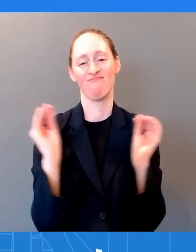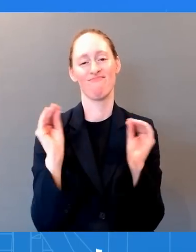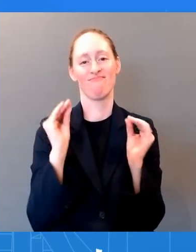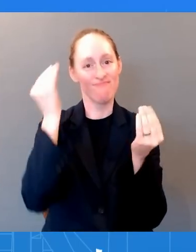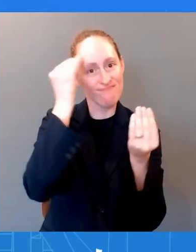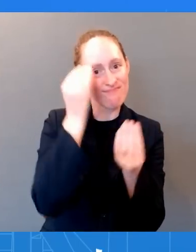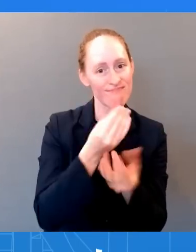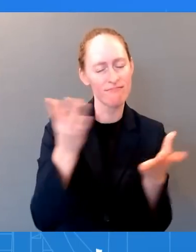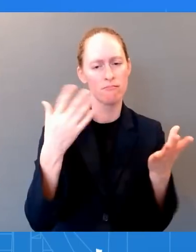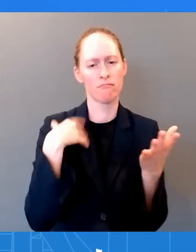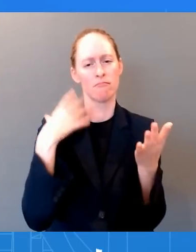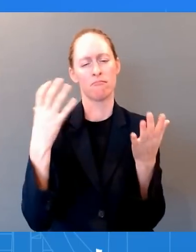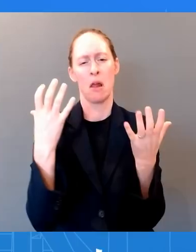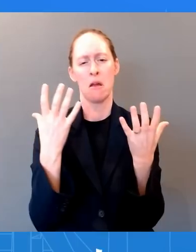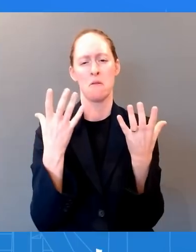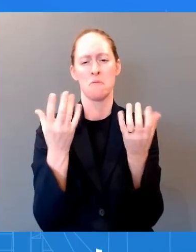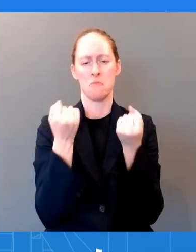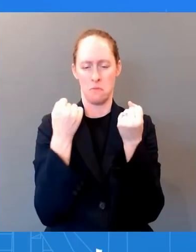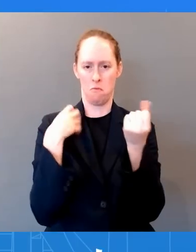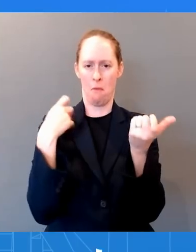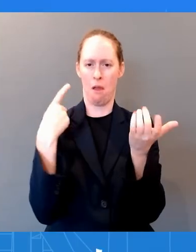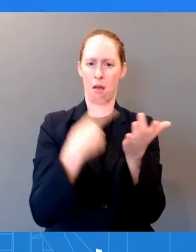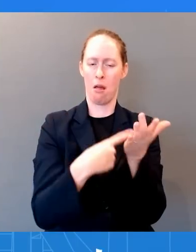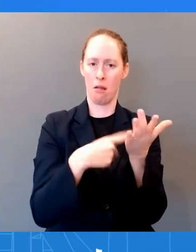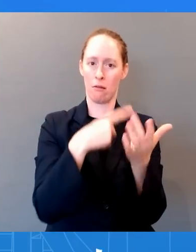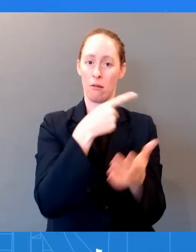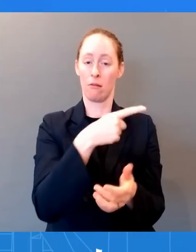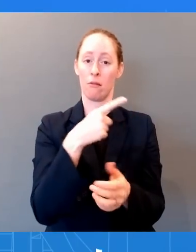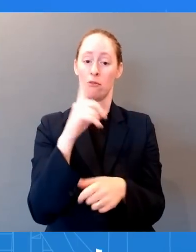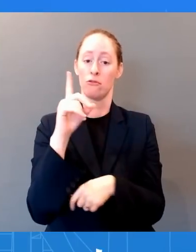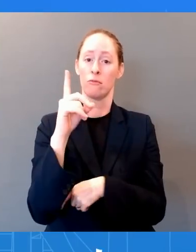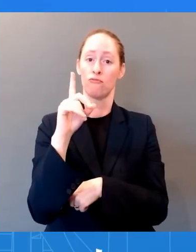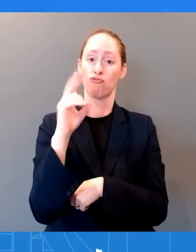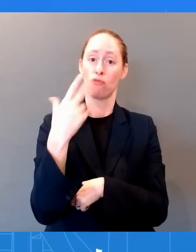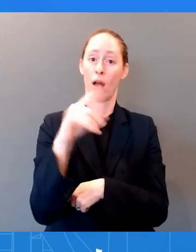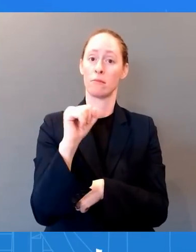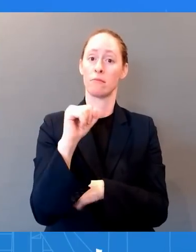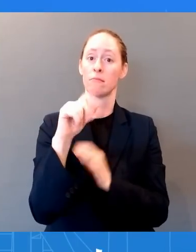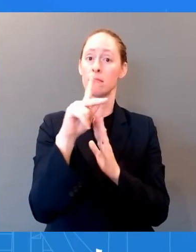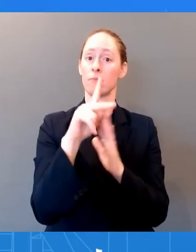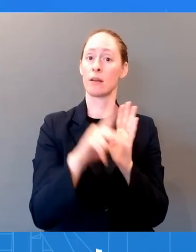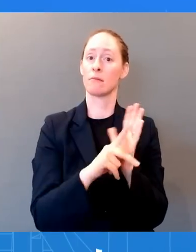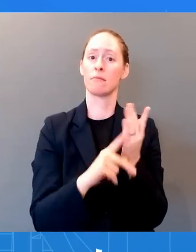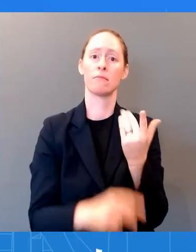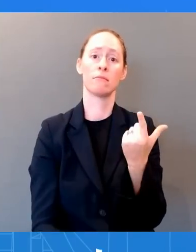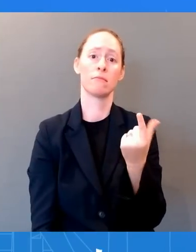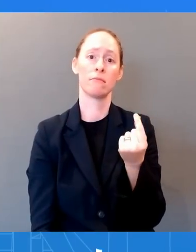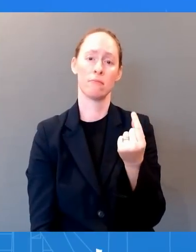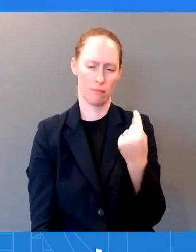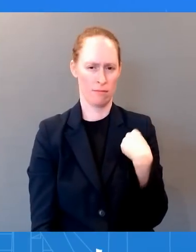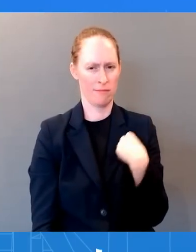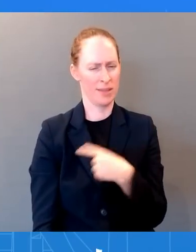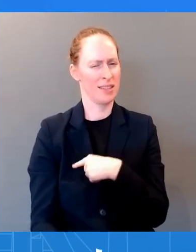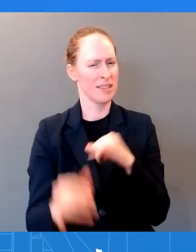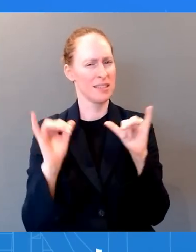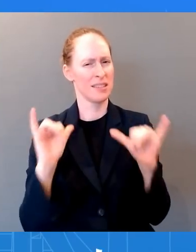our drug policy that we -- that we have been very clear about, but I'll leave some stuff here. We're -- we're at an urgent moment